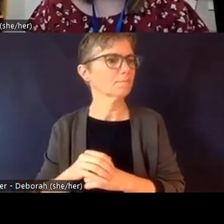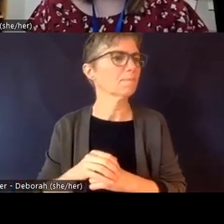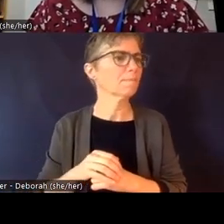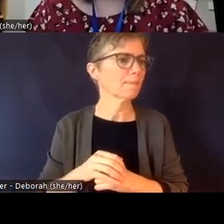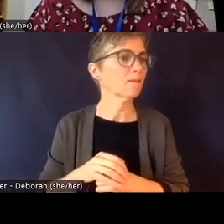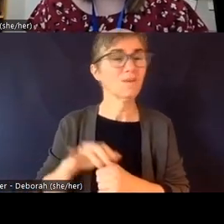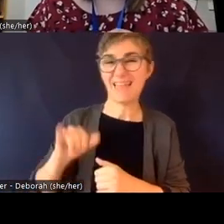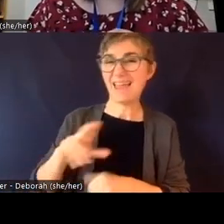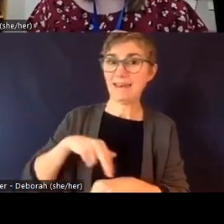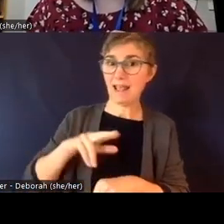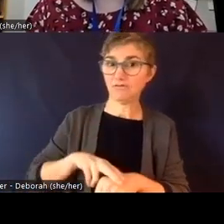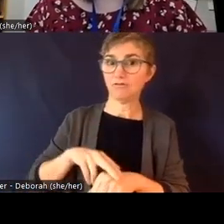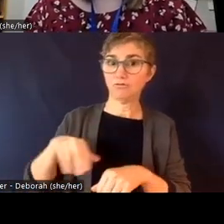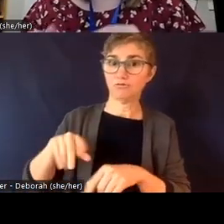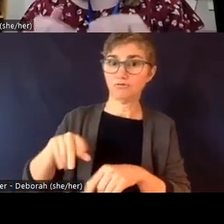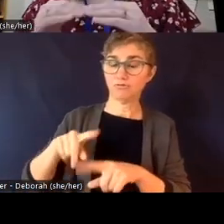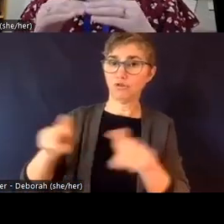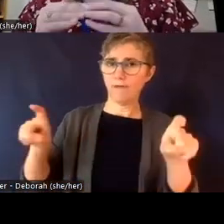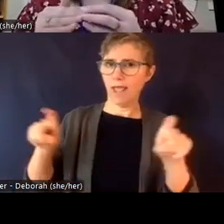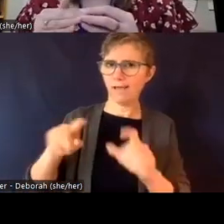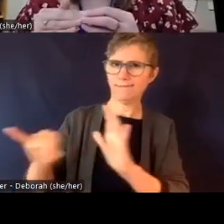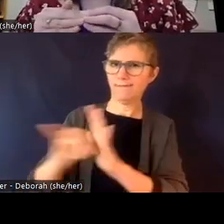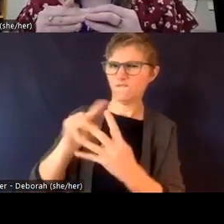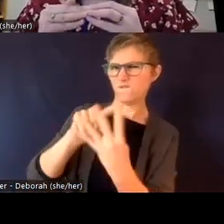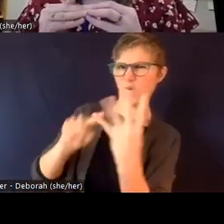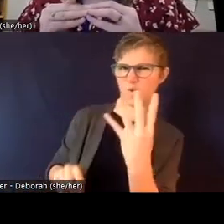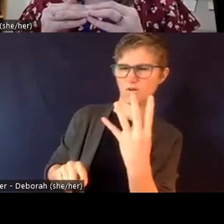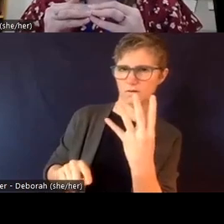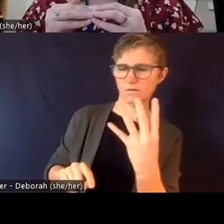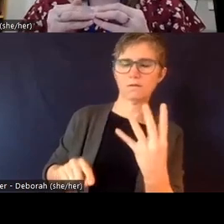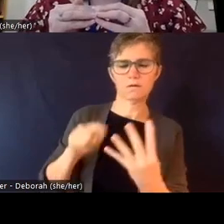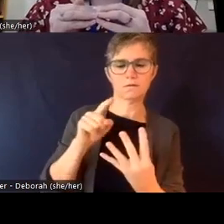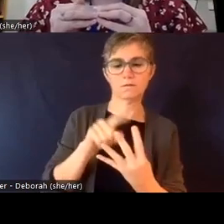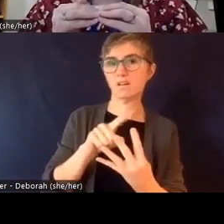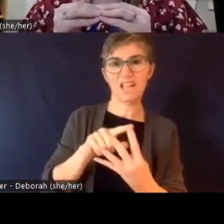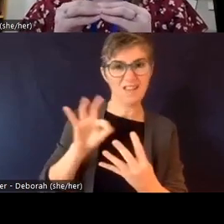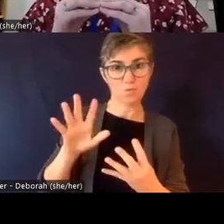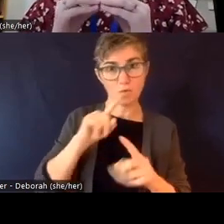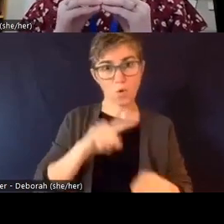on Drug Use and Health. So if someone reports any depressive symptoms meaning